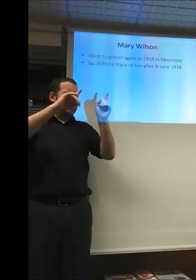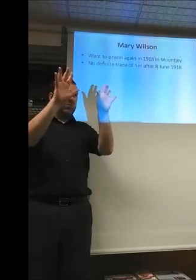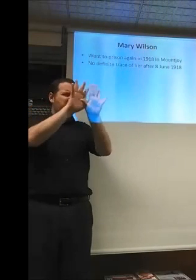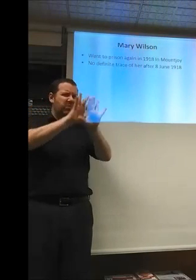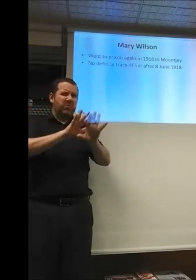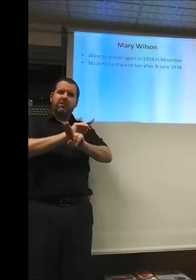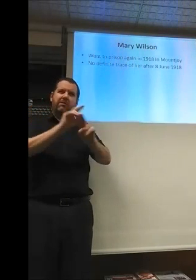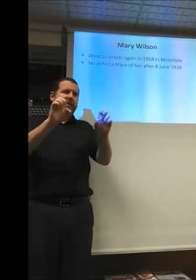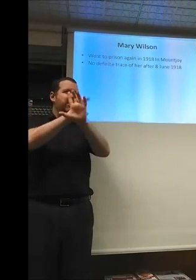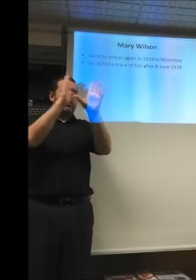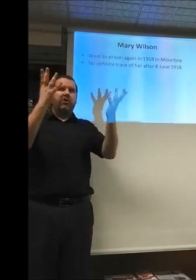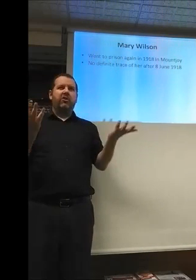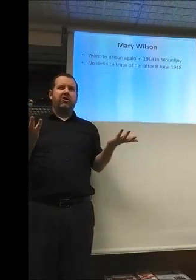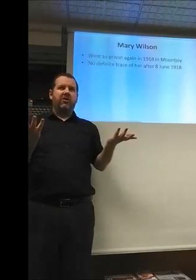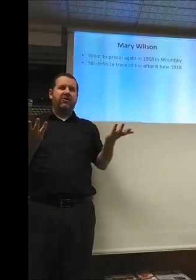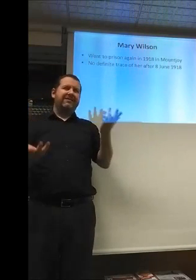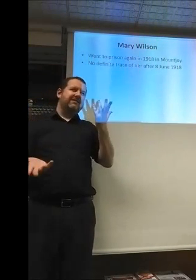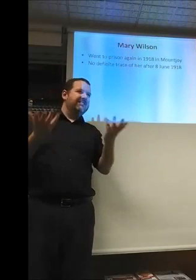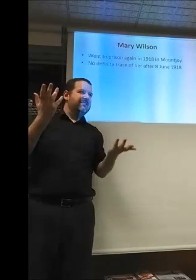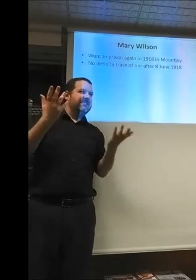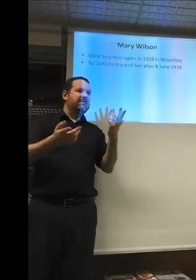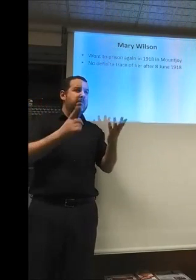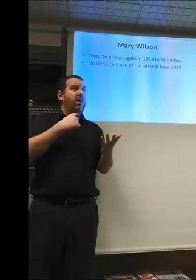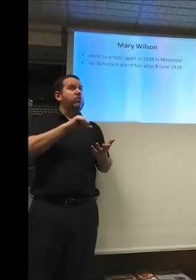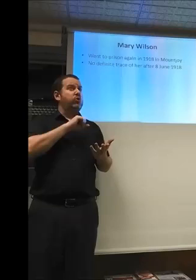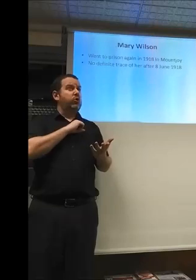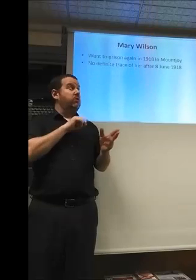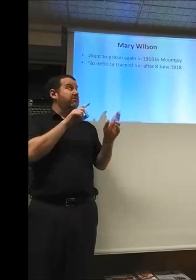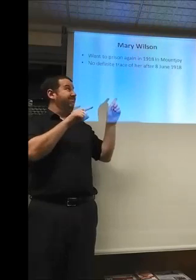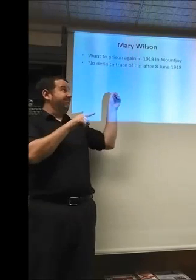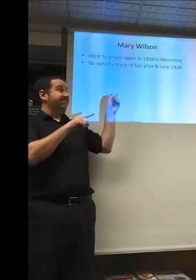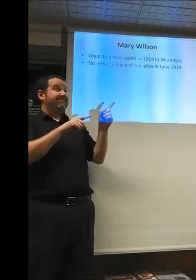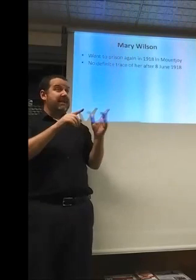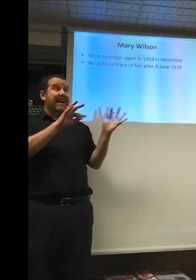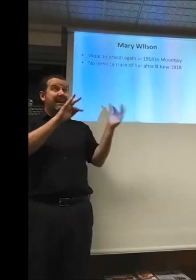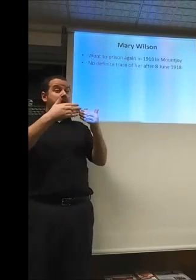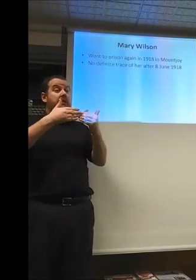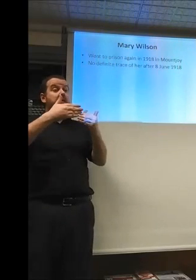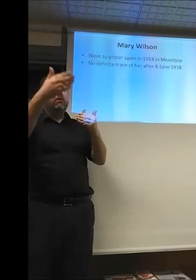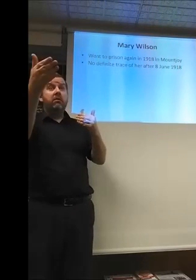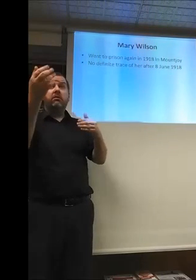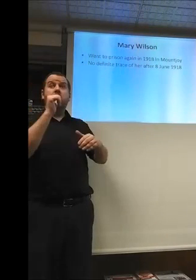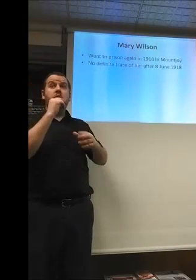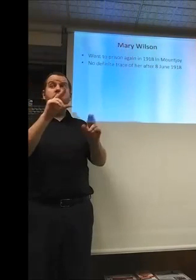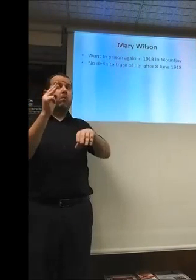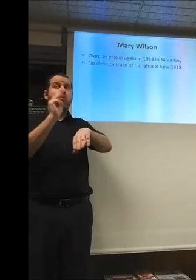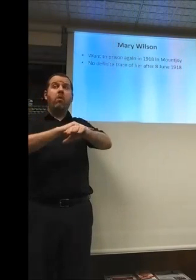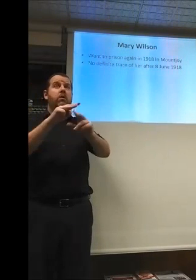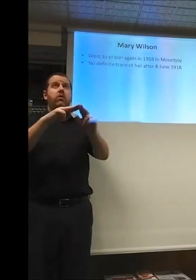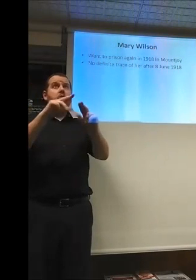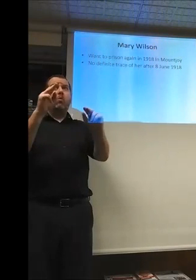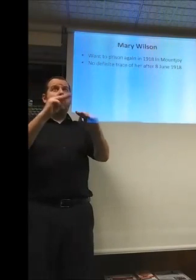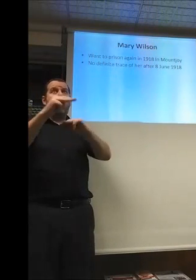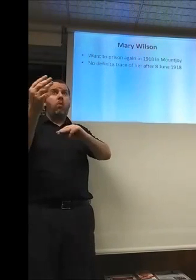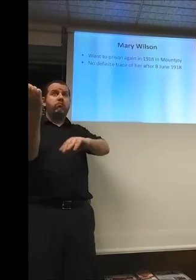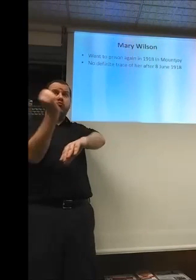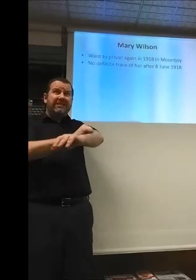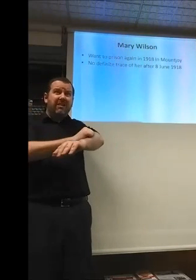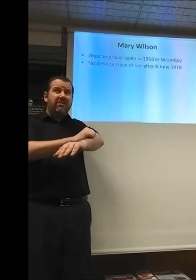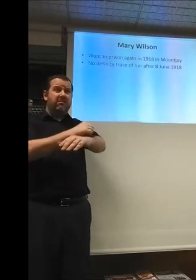where she was buried in Glasnevin and I found where she was buried. So she doesn’t have a headstone but in the beginning maybe it was wood that eventually disappeared or it was stone that eventually crumbled. The family must have visited less and less as time went on and eventually just became a flat piece of ground so its (headstones) stone all the way through and just a gap for her body, and there’s just one sheet of paper I put down to mark it, so when I arrived I wanted to try and mark the stone with something maybe related to deaf so I took out my bag and saw one piece of paper relating to IDS and contact information with interpreter numbers